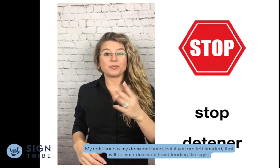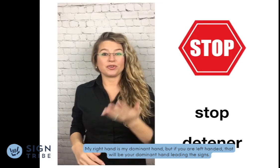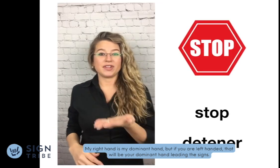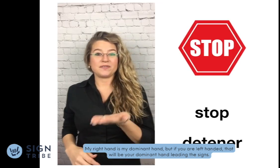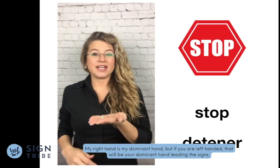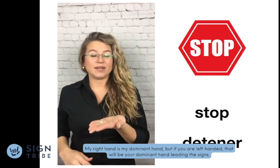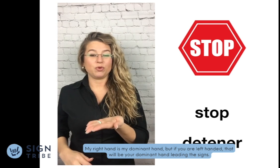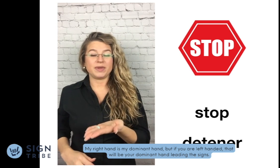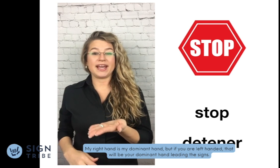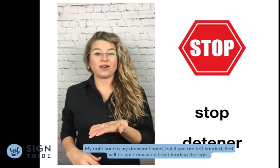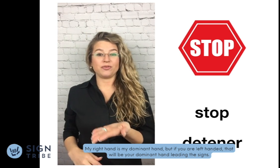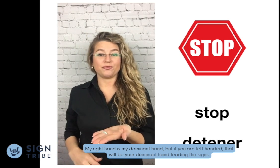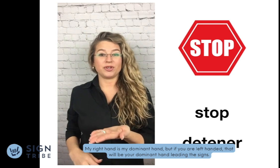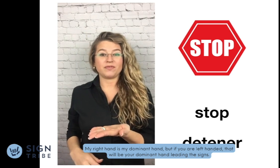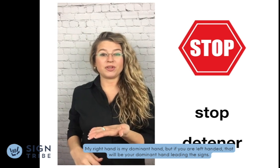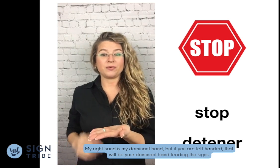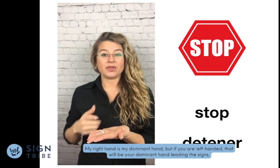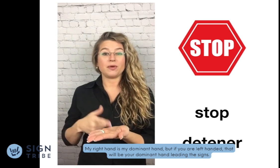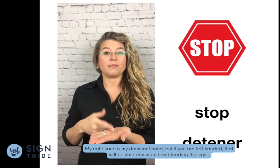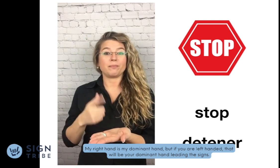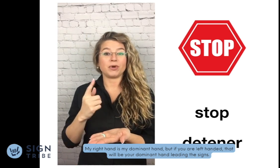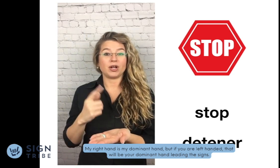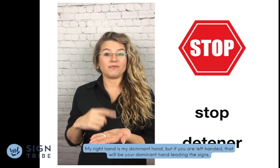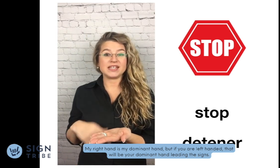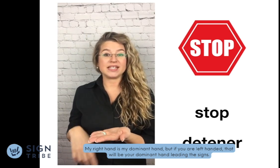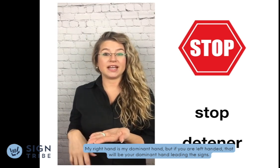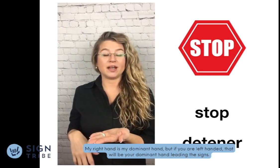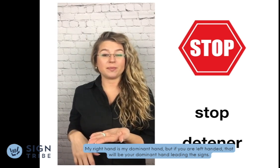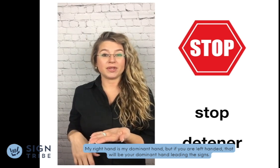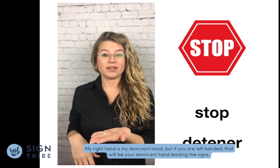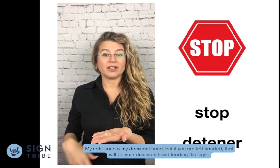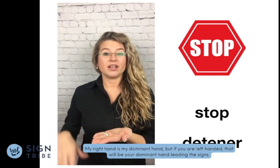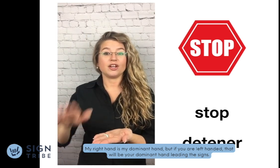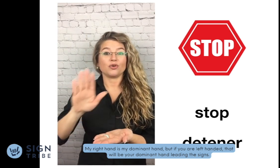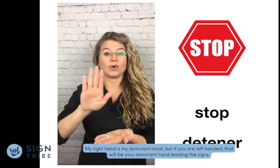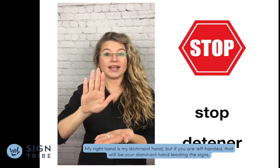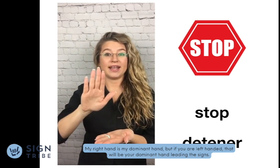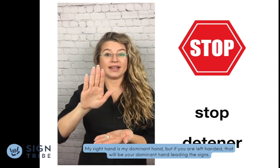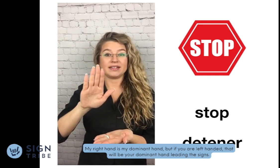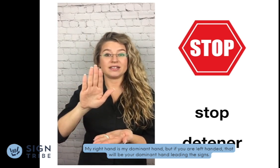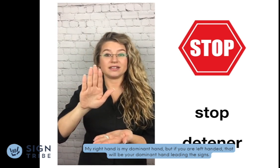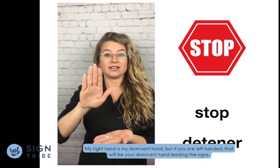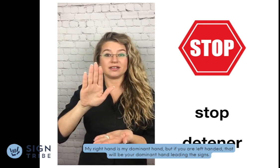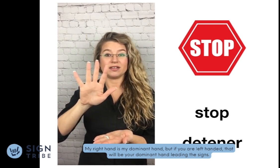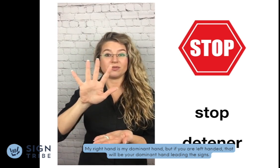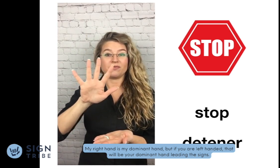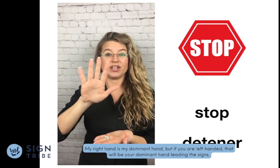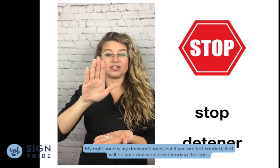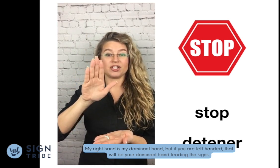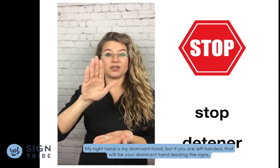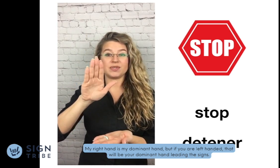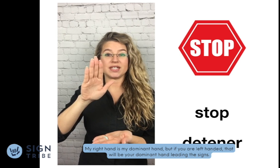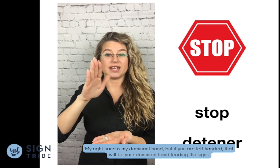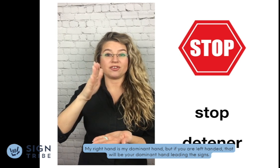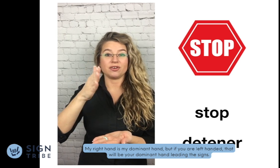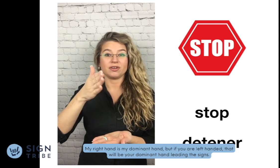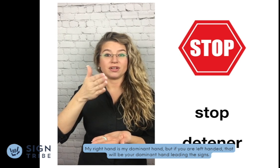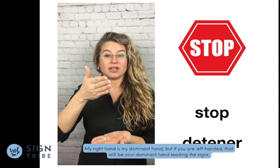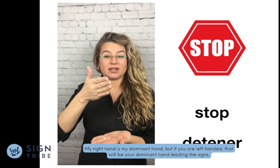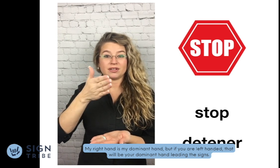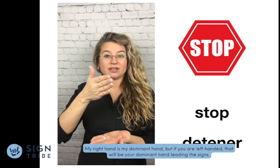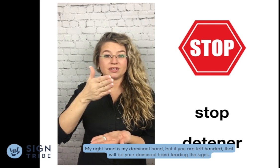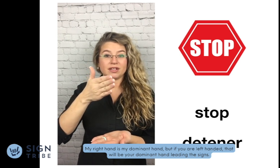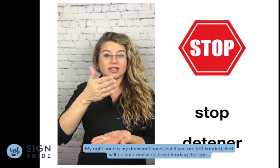your left hand will be out in front of you, palm facing up, right hand, fingers closed together,